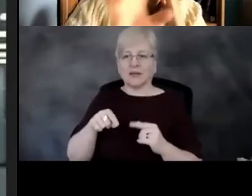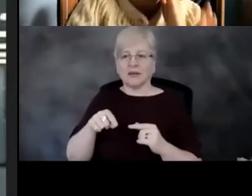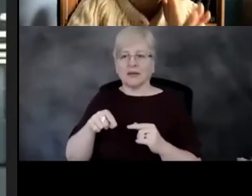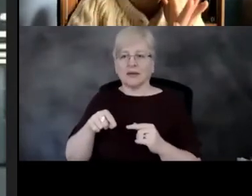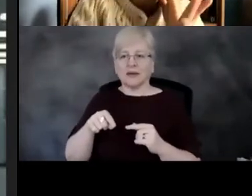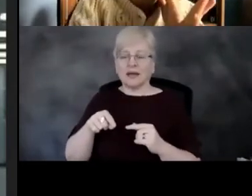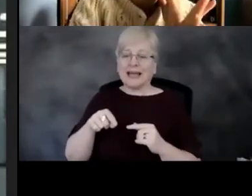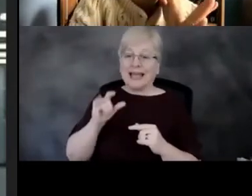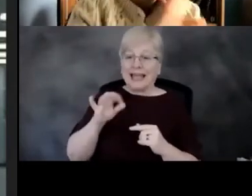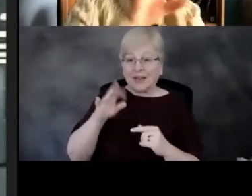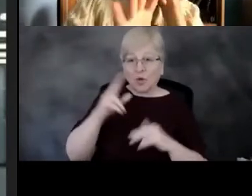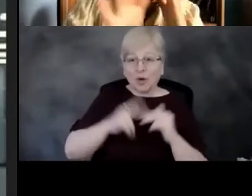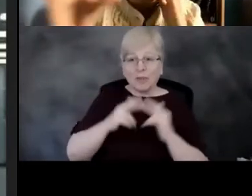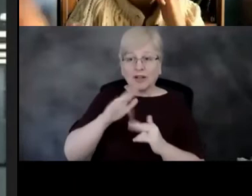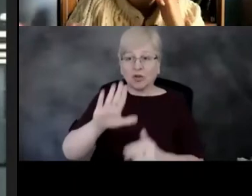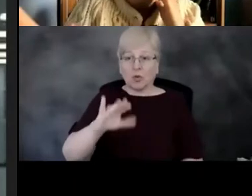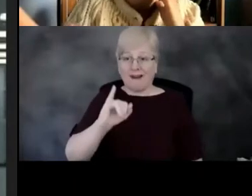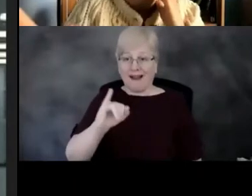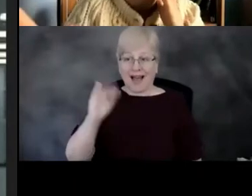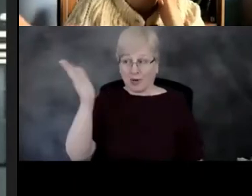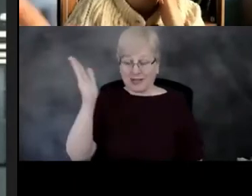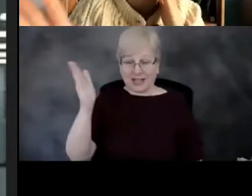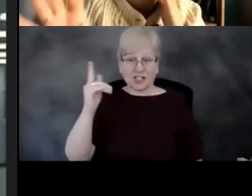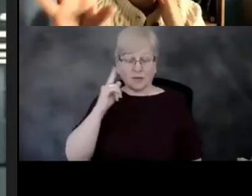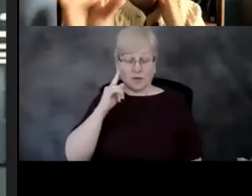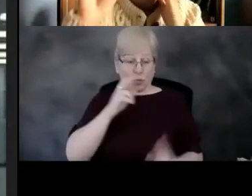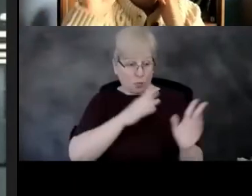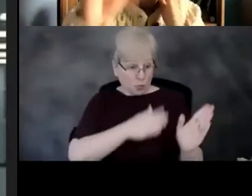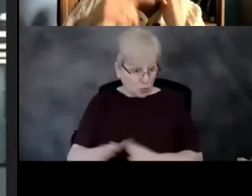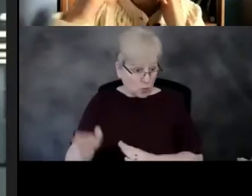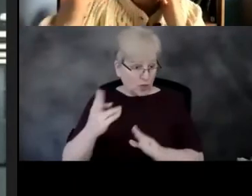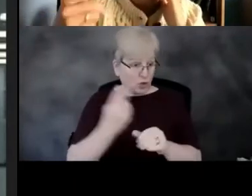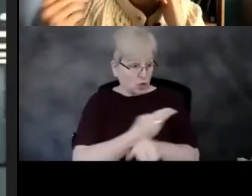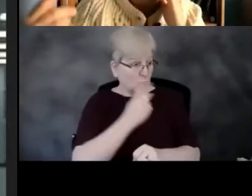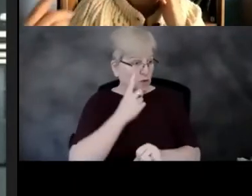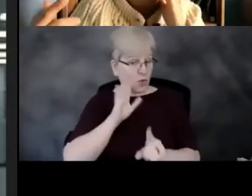17:32:10 building your iPresentation for your life presentation, the more visuals you use